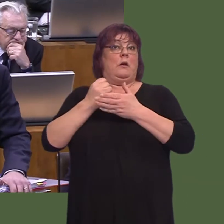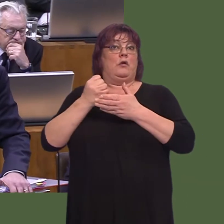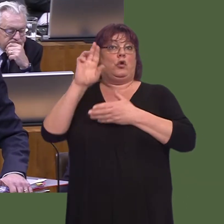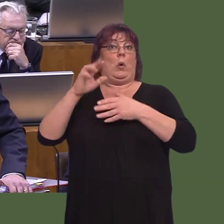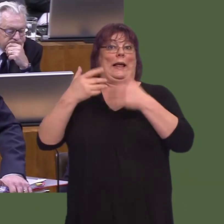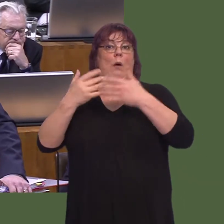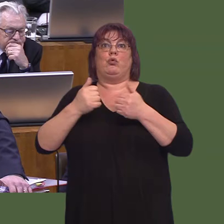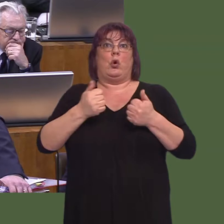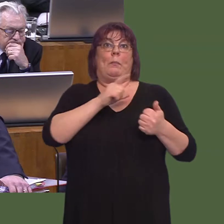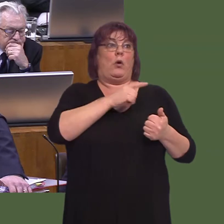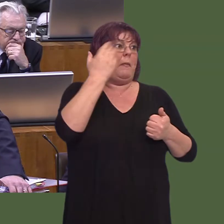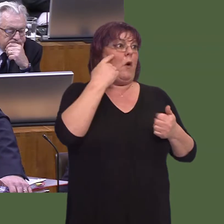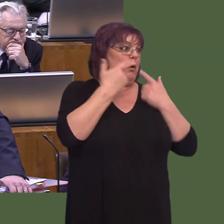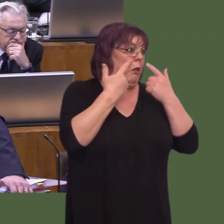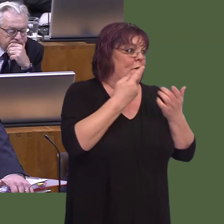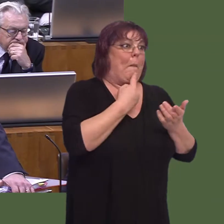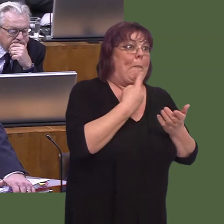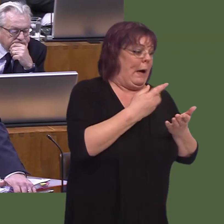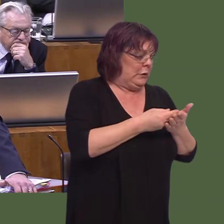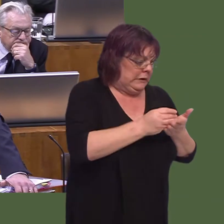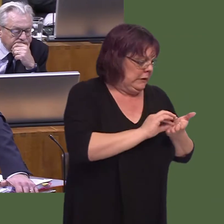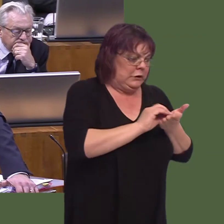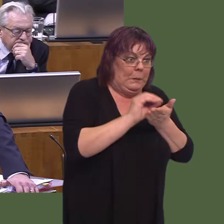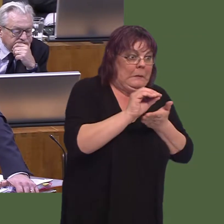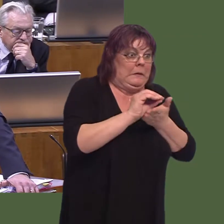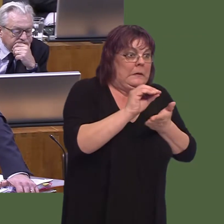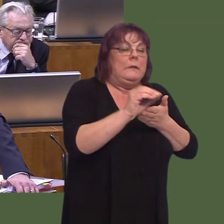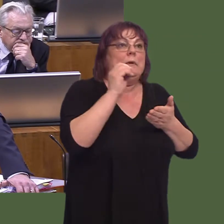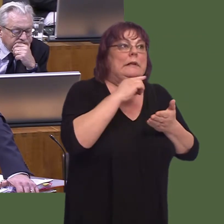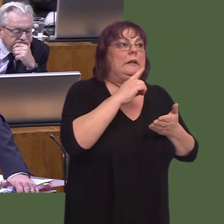around for pound coins every week, which is what tended to happen in our house.